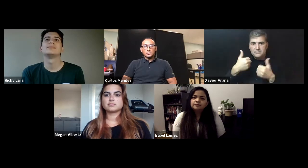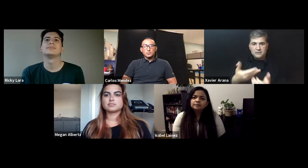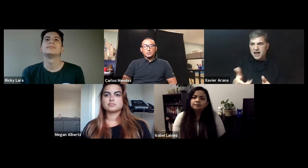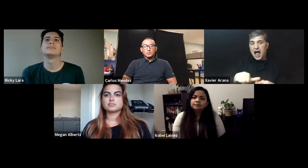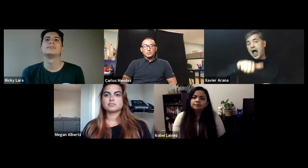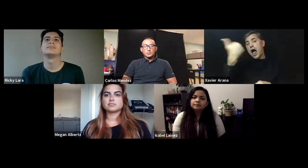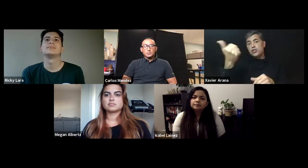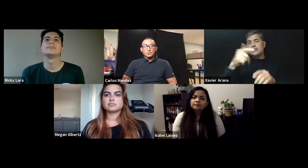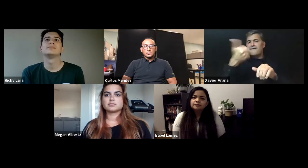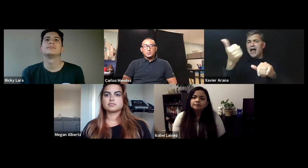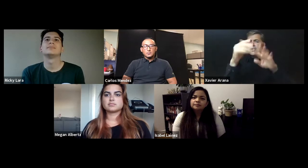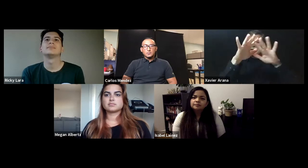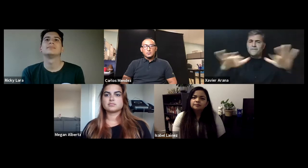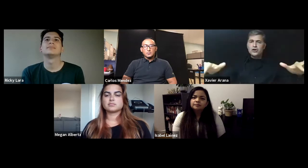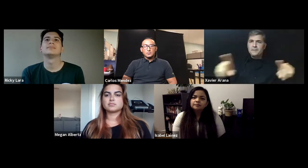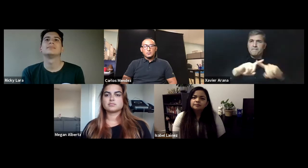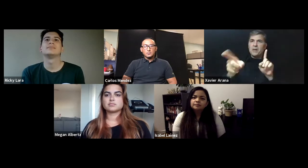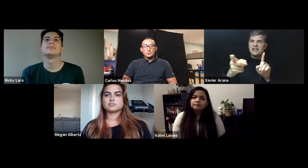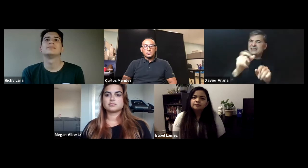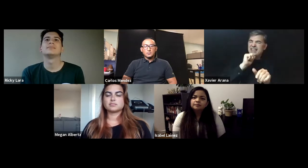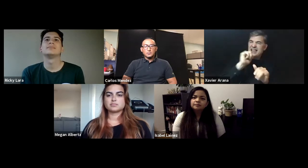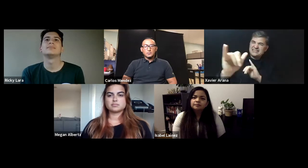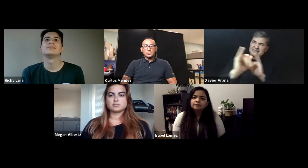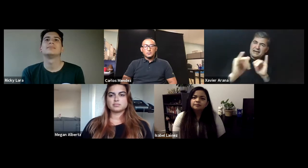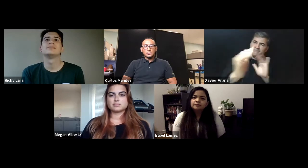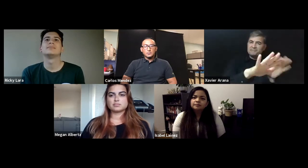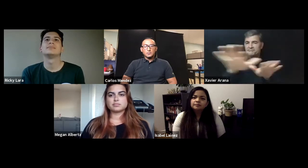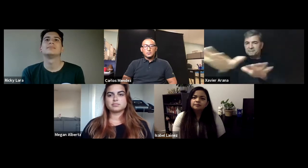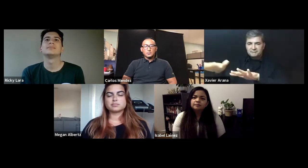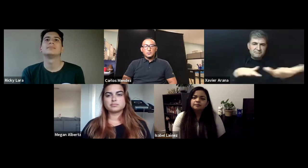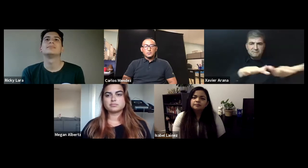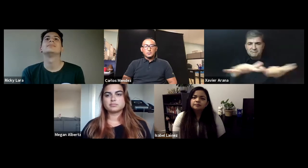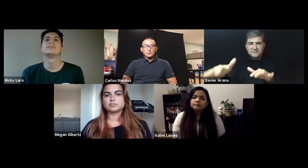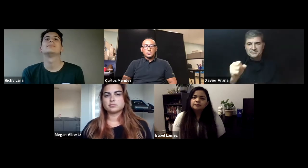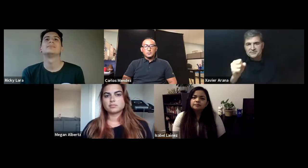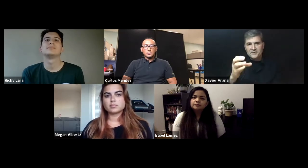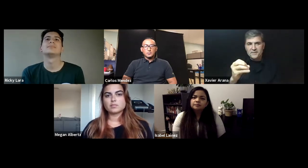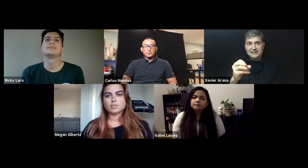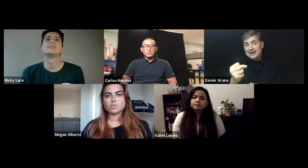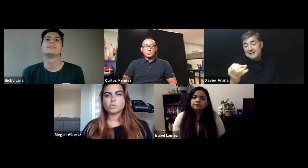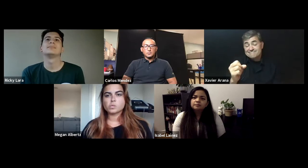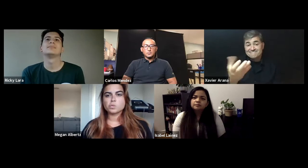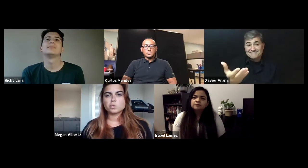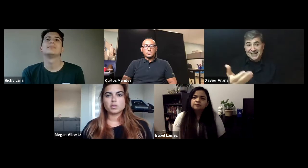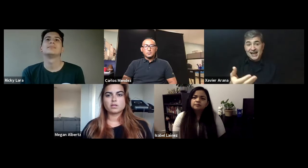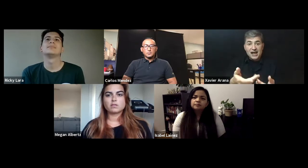And there is a small, uh, Hispanic community, but it's not the same